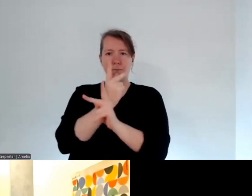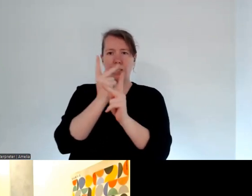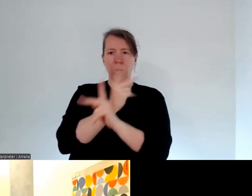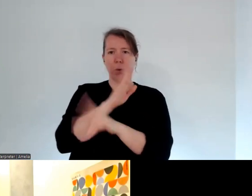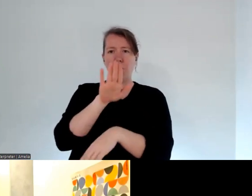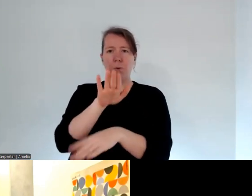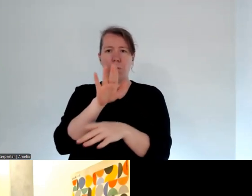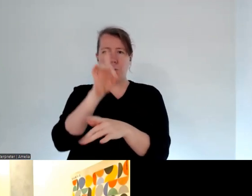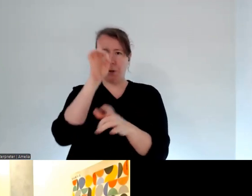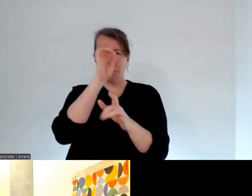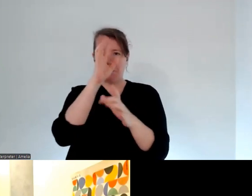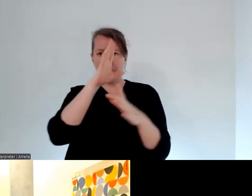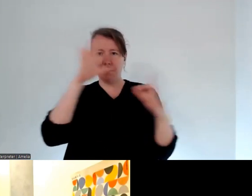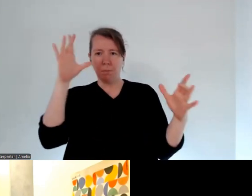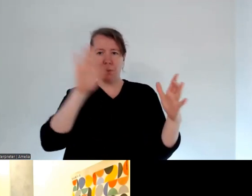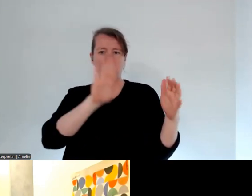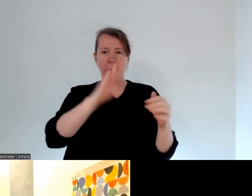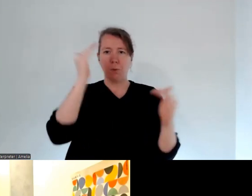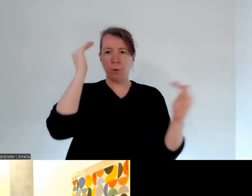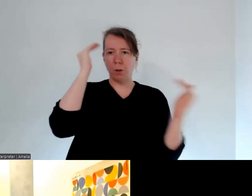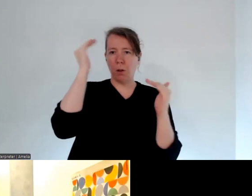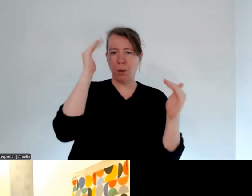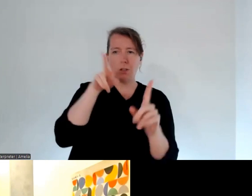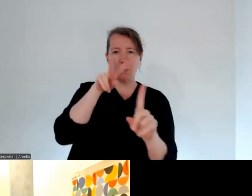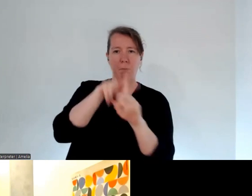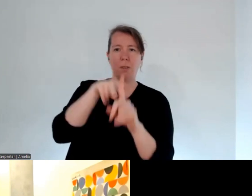and employing digital accessibility in their projects? (Eva Lu) Thank you.